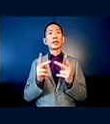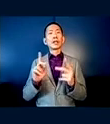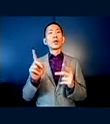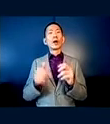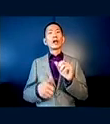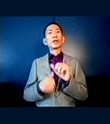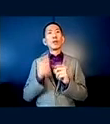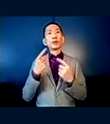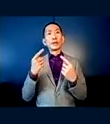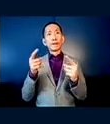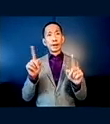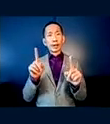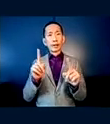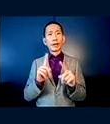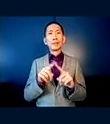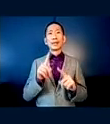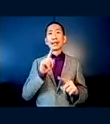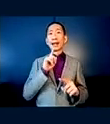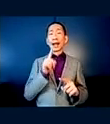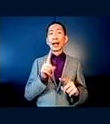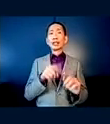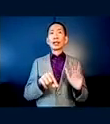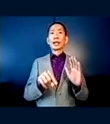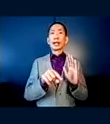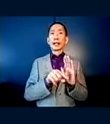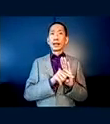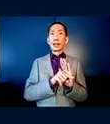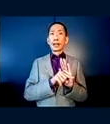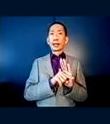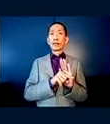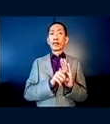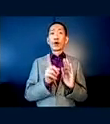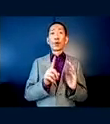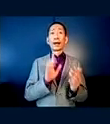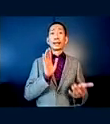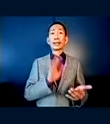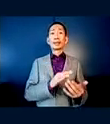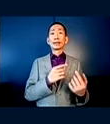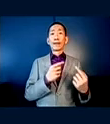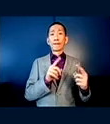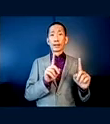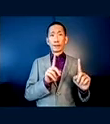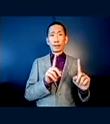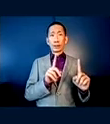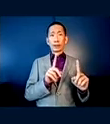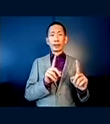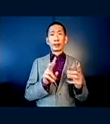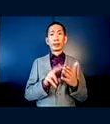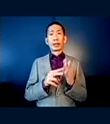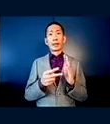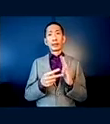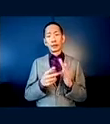IN THE PLACES WHERE IT'S MOST EFFECTIVE, BUT THERE ARE NEGATIVE IN THE PLACE WHERE IS IT'S LEAST EFFECTIVE.